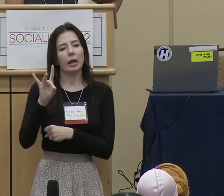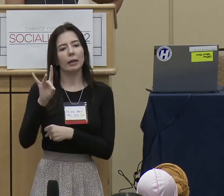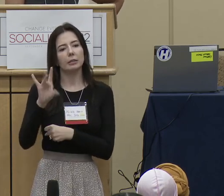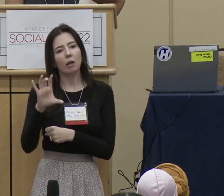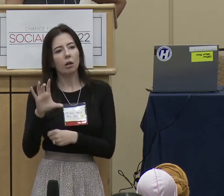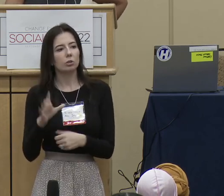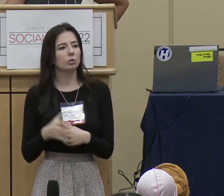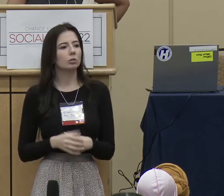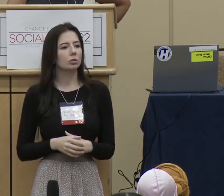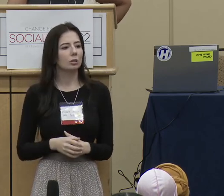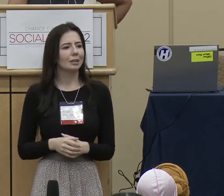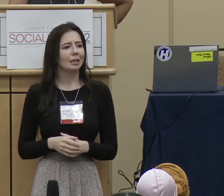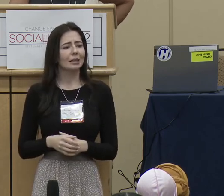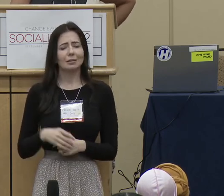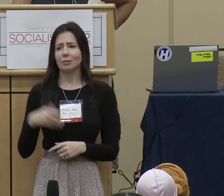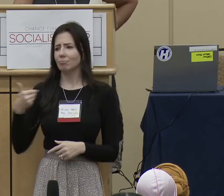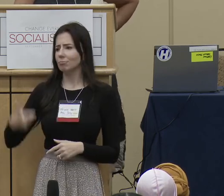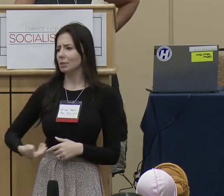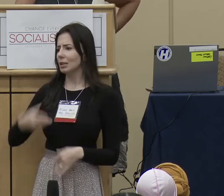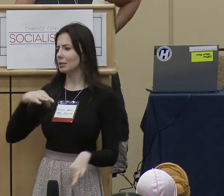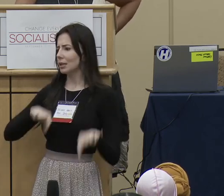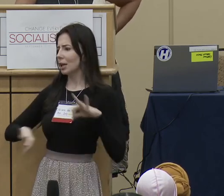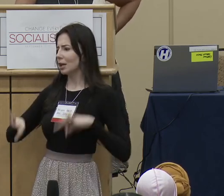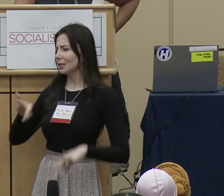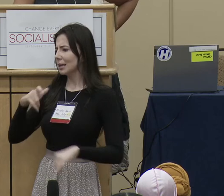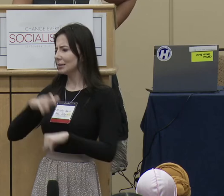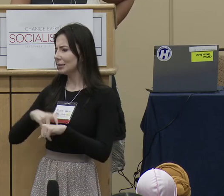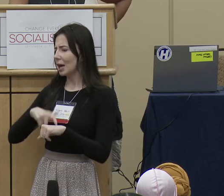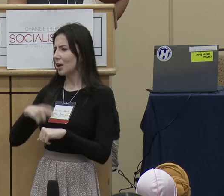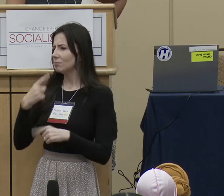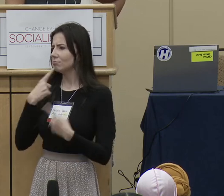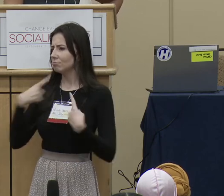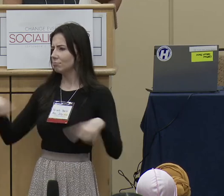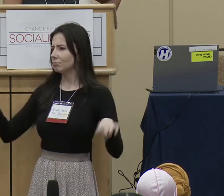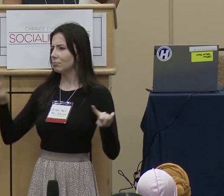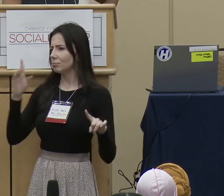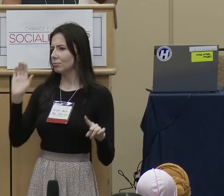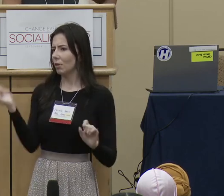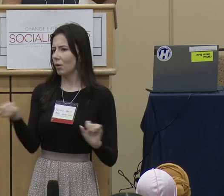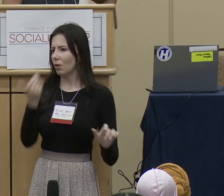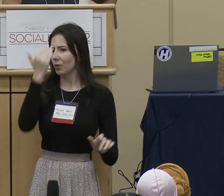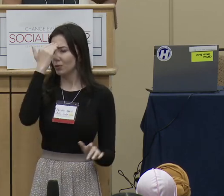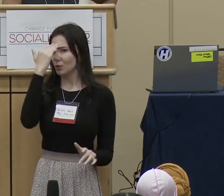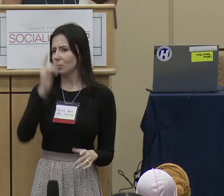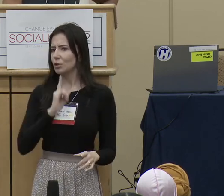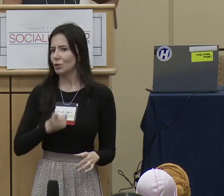Francisco from Kiev in the late 1800s . Yet, as a capitalist, I believe that it's time to say out loud what we all know to be